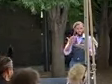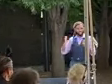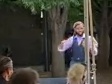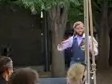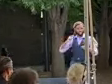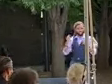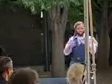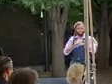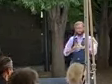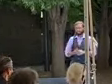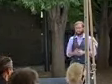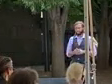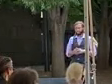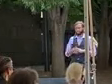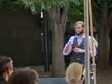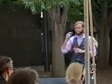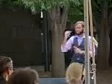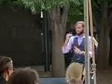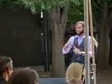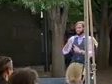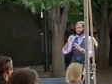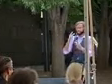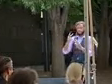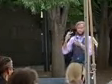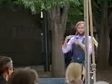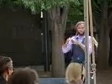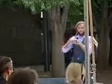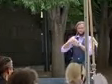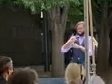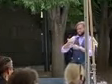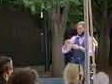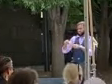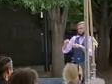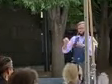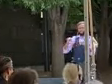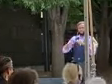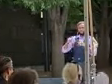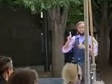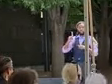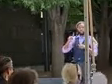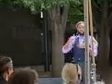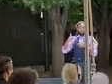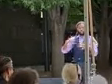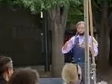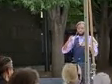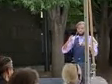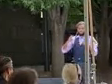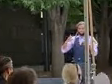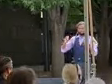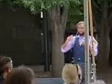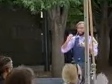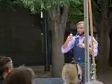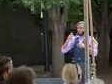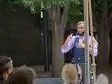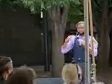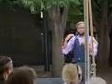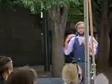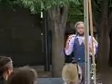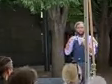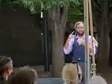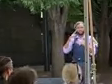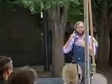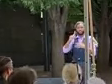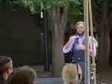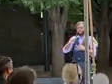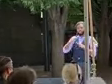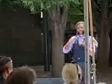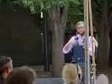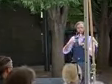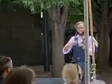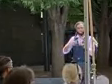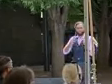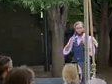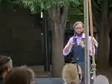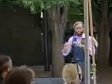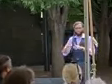This Memorial is the site where an epic battle for disability representation played out.